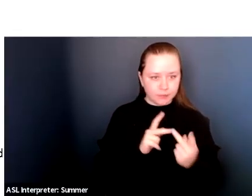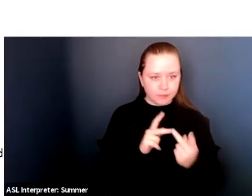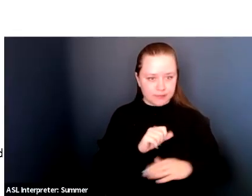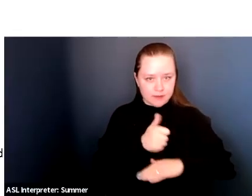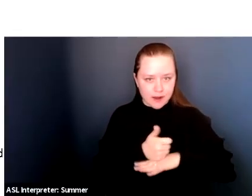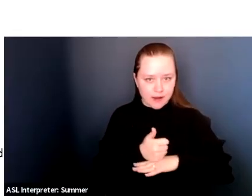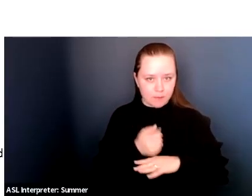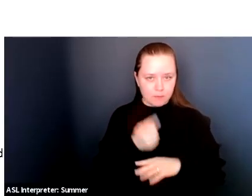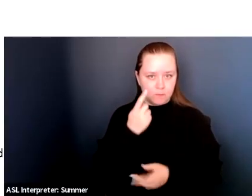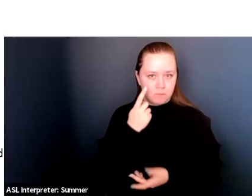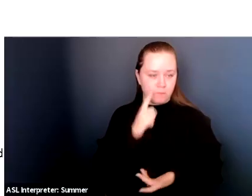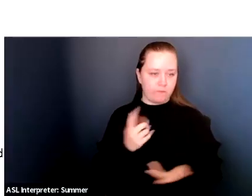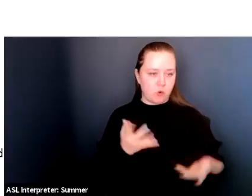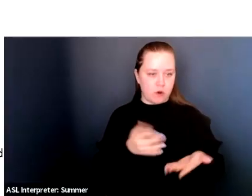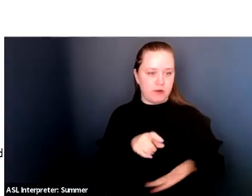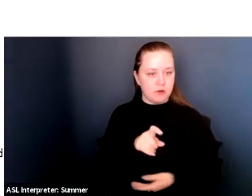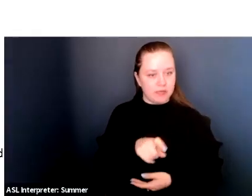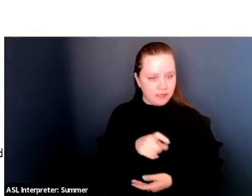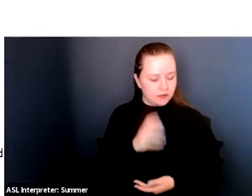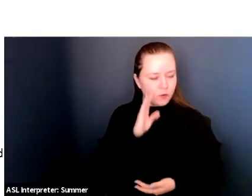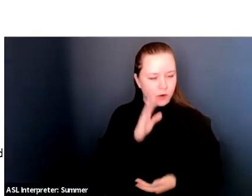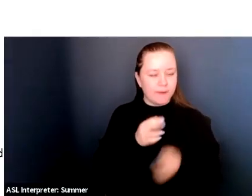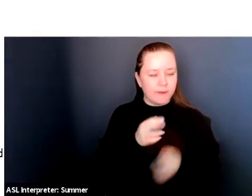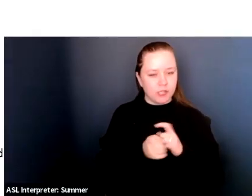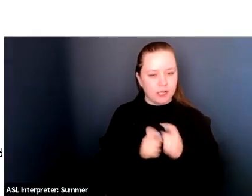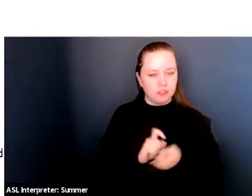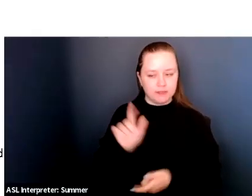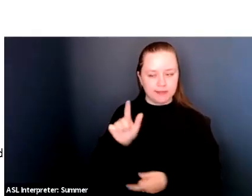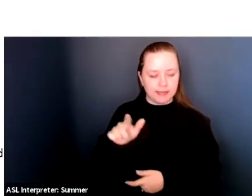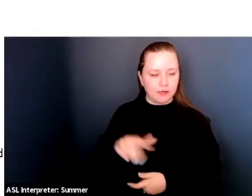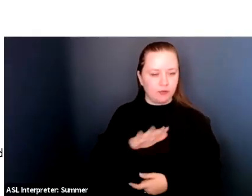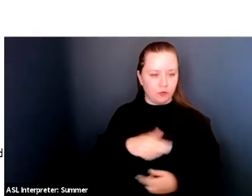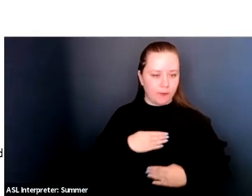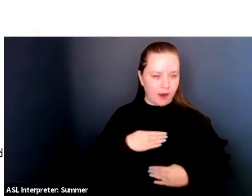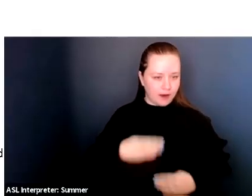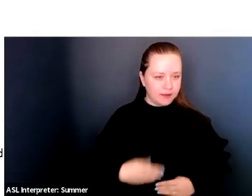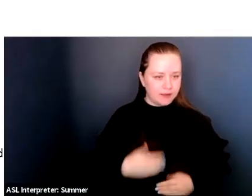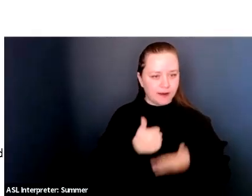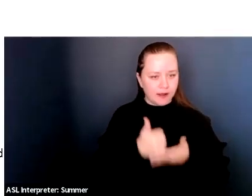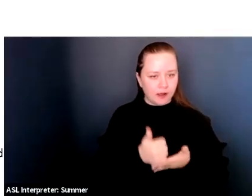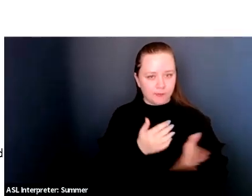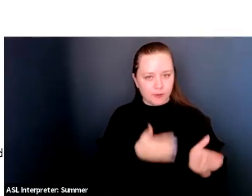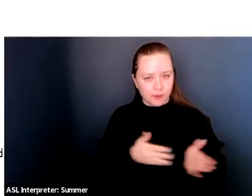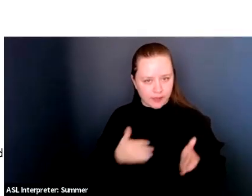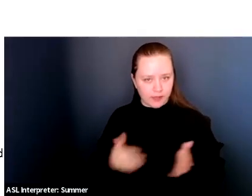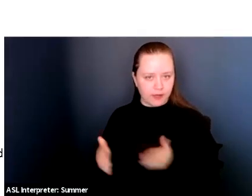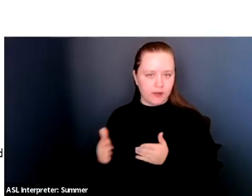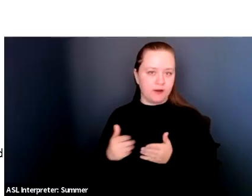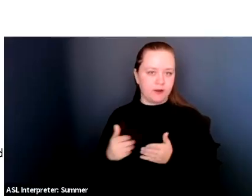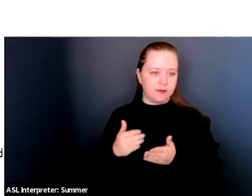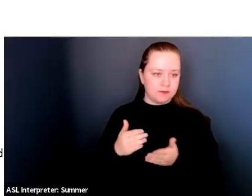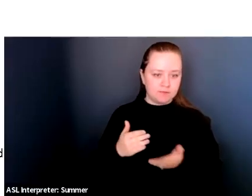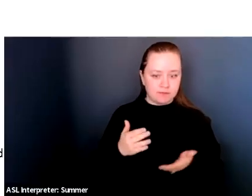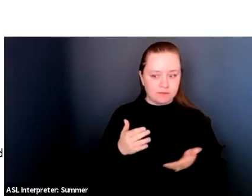know that there's going to be changes in your body to help prepare and help not have problems during pregnancy or if necessary,